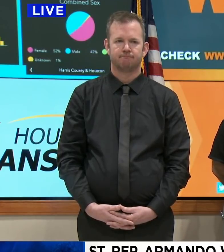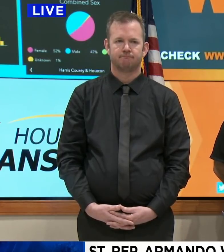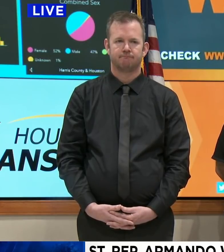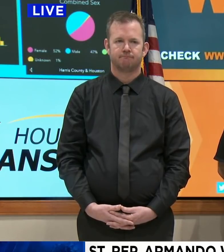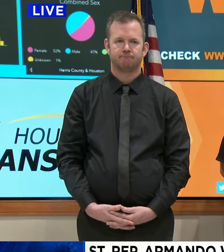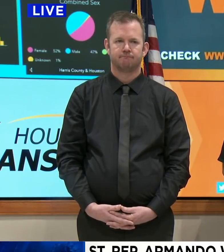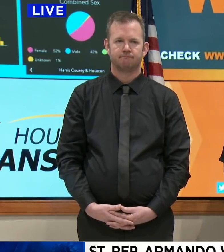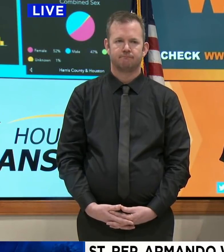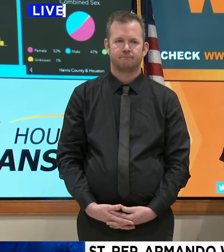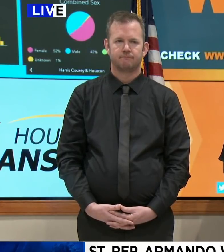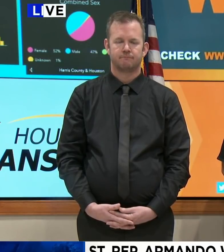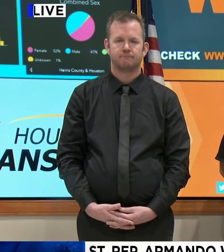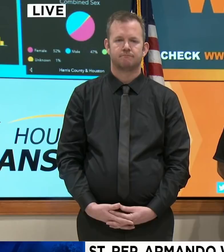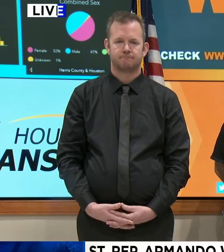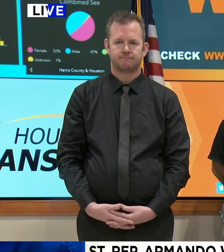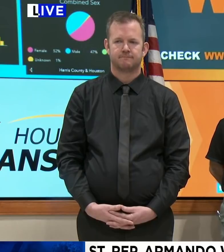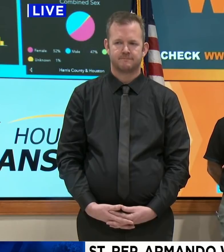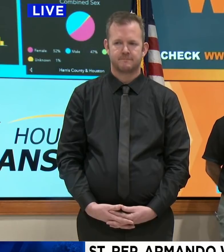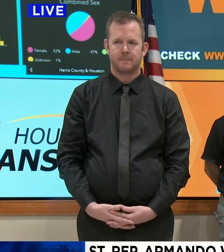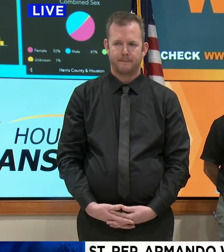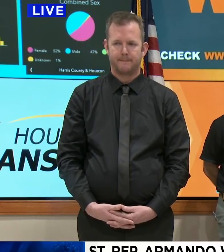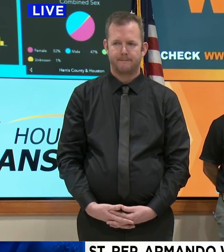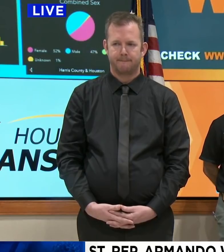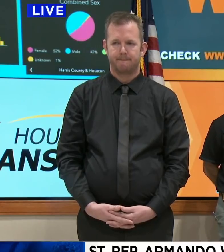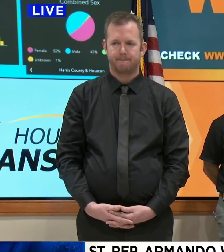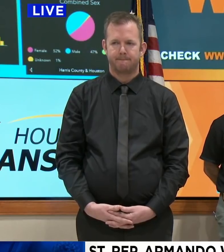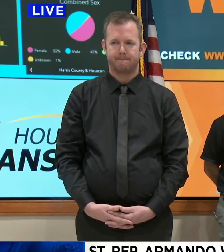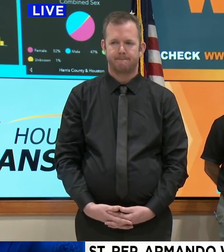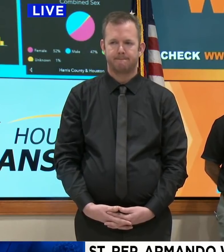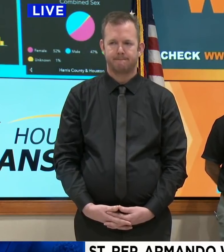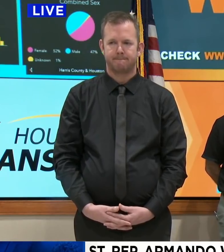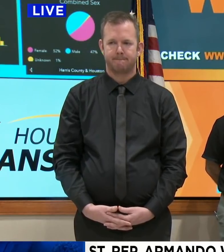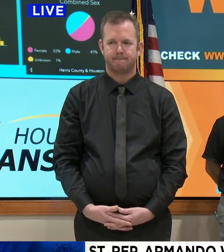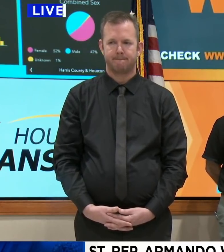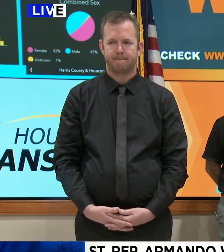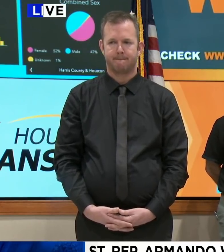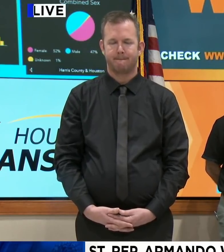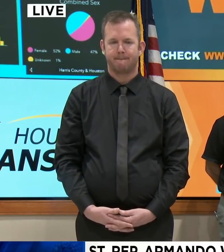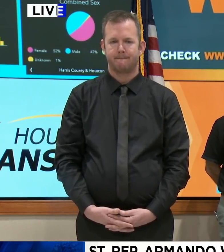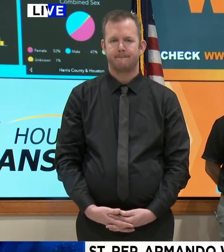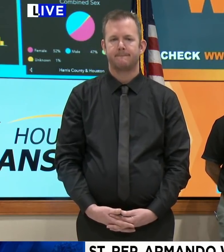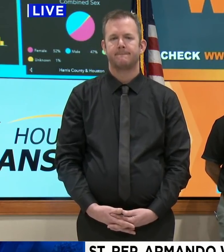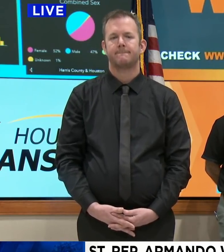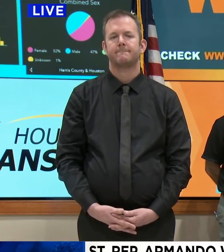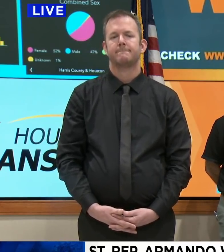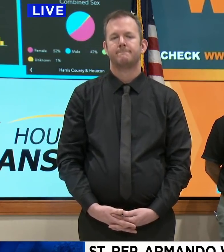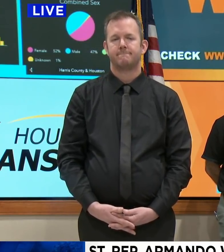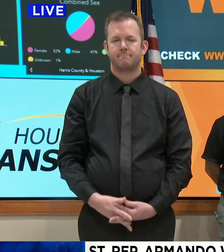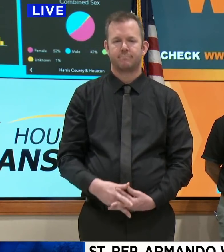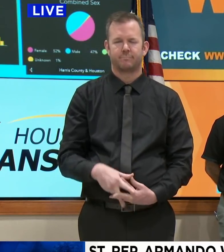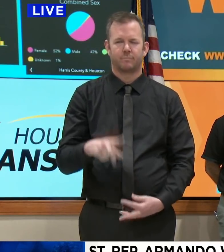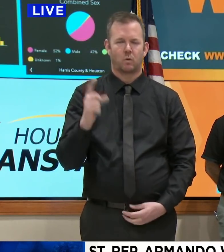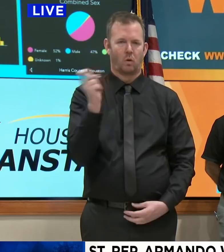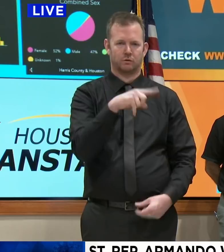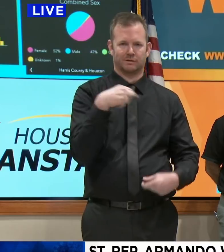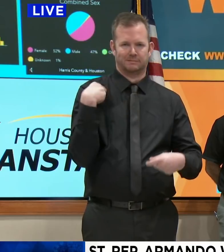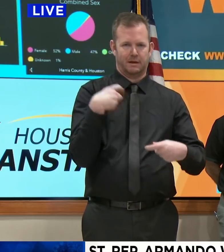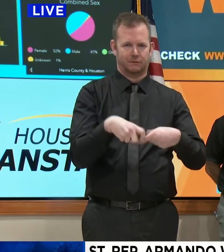doctor David purse with the Houston Health Department Houston Health Department talking about hospitals in the talking about hospitals in the medical Several of the medical Several of the hospitals there hospitals there were surveyed and they had said